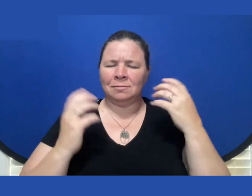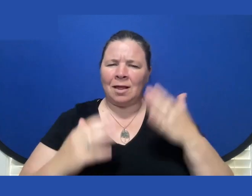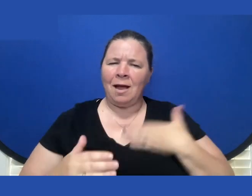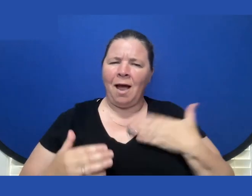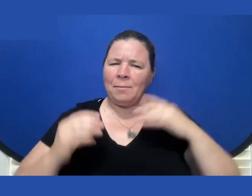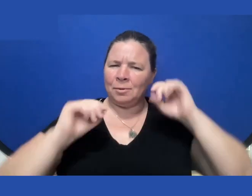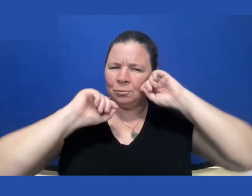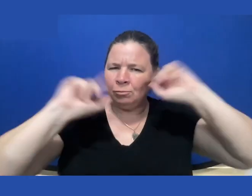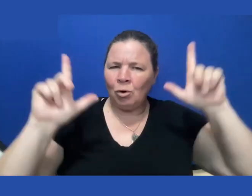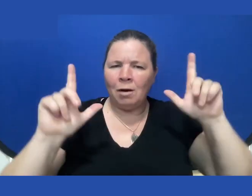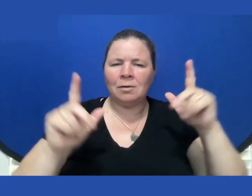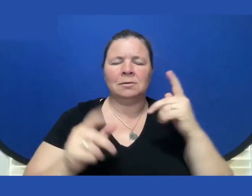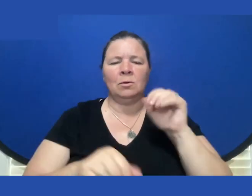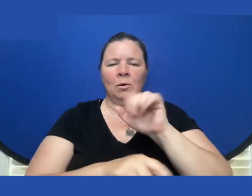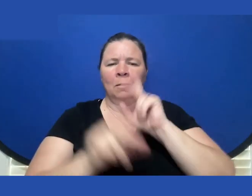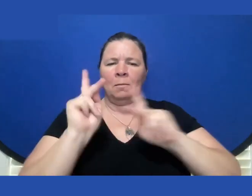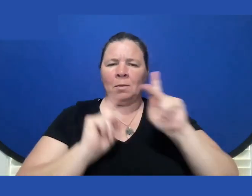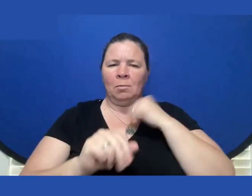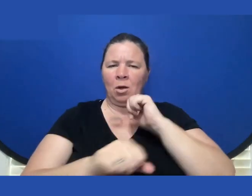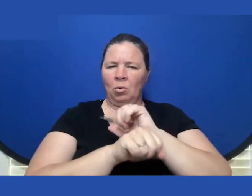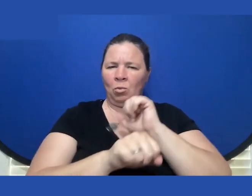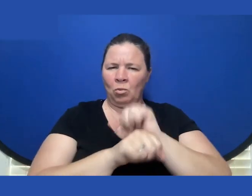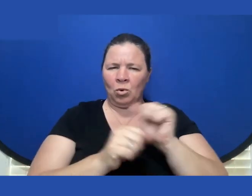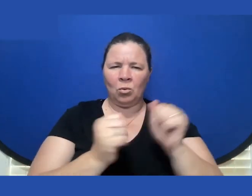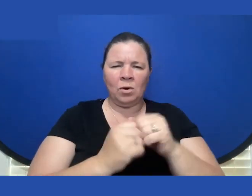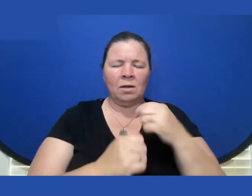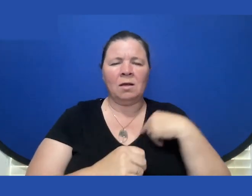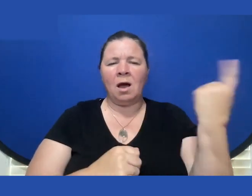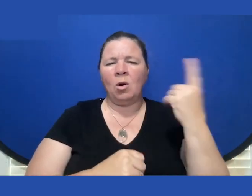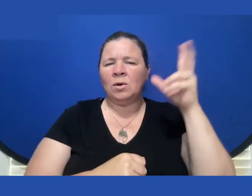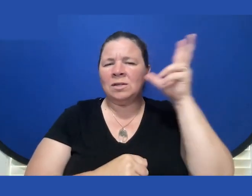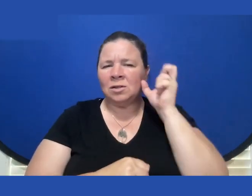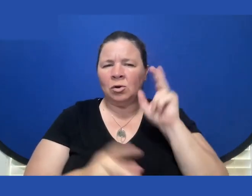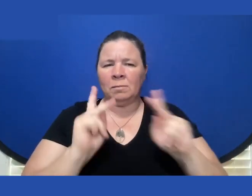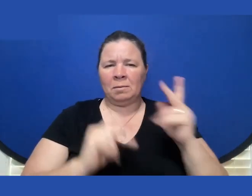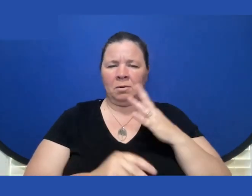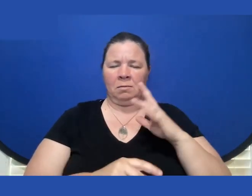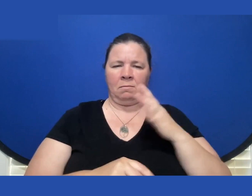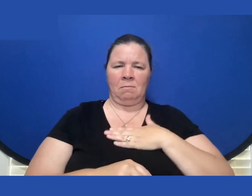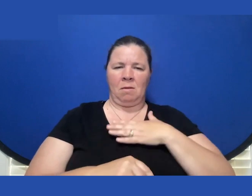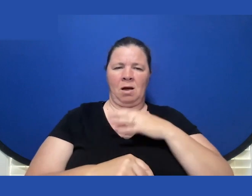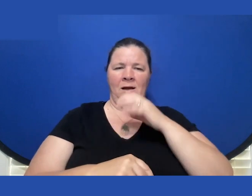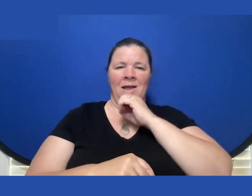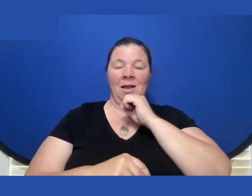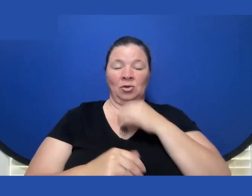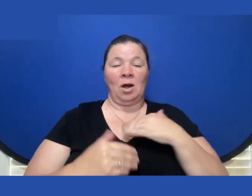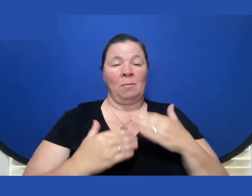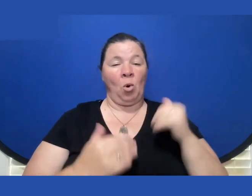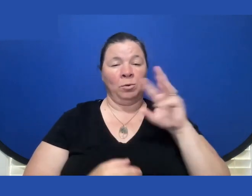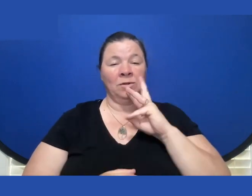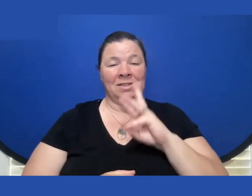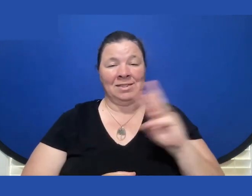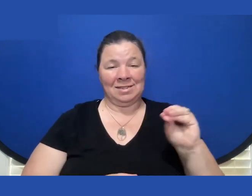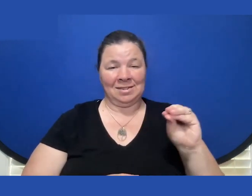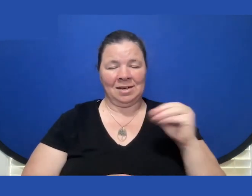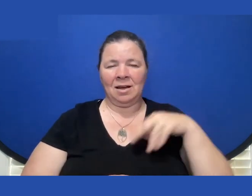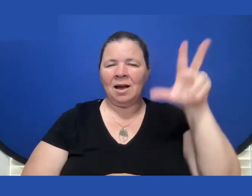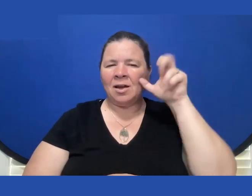by the people that I work with. And I always hear folks my age, and I'm almost 60, and I hear them talking about,